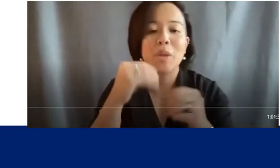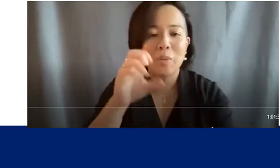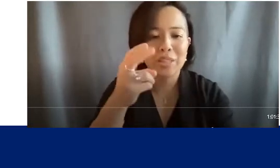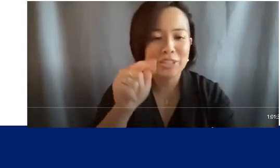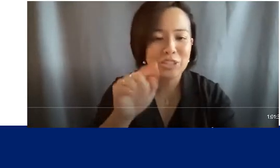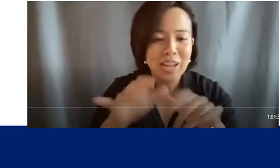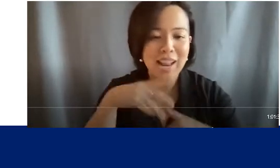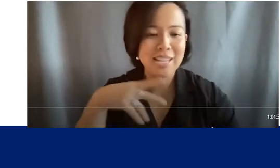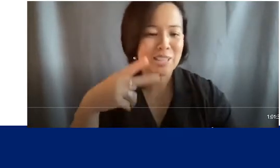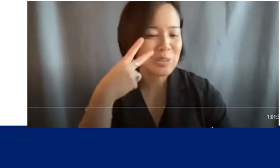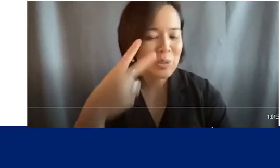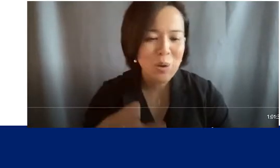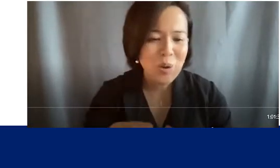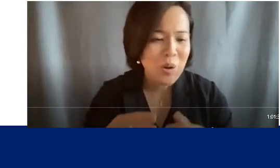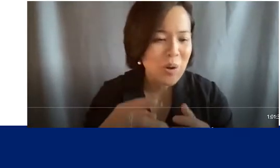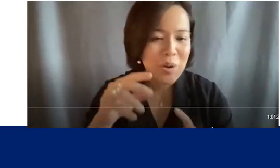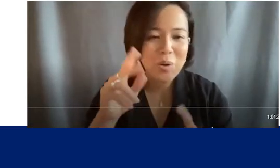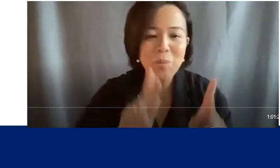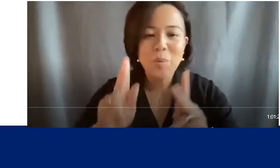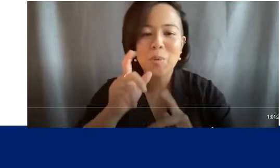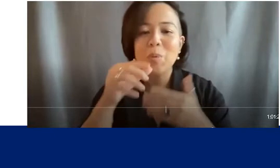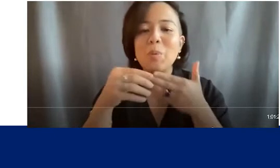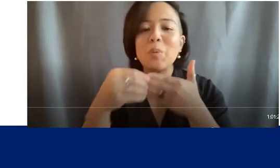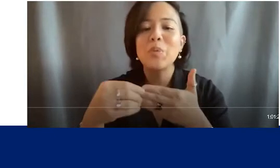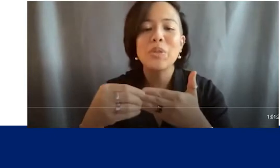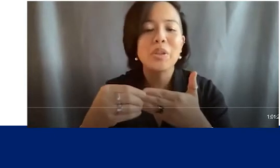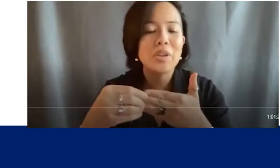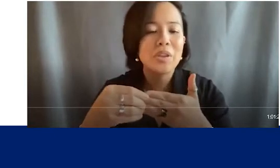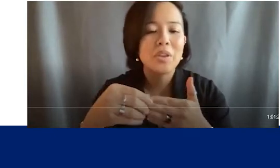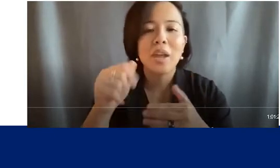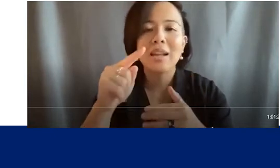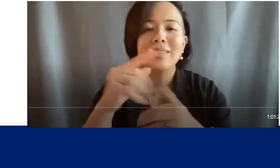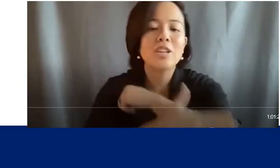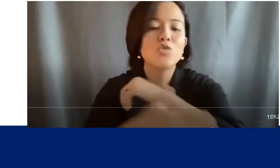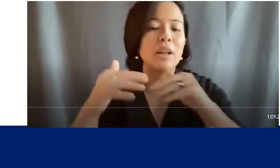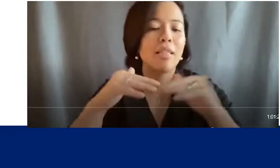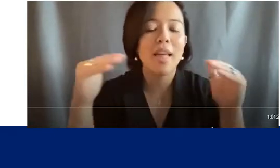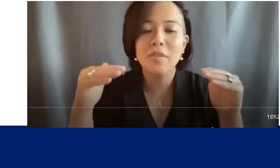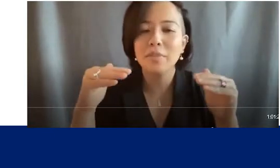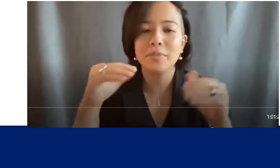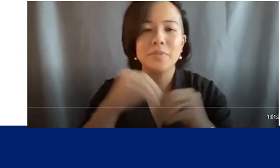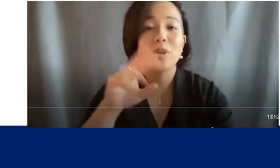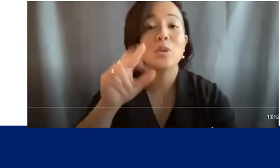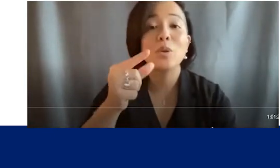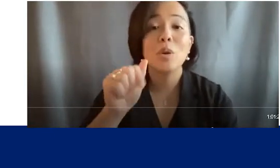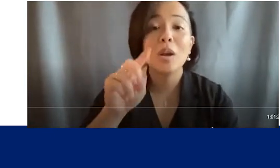folks who are leading work at country level in Uganda and Kenya and Rwanda.